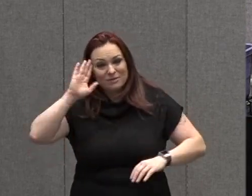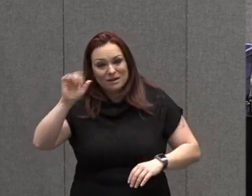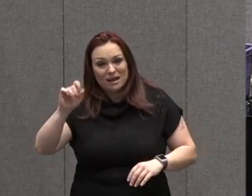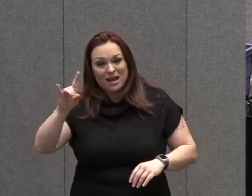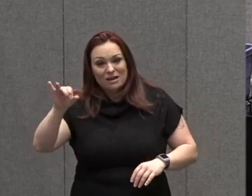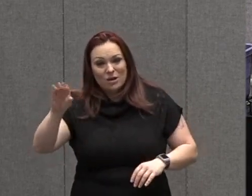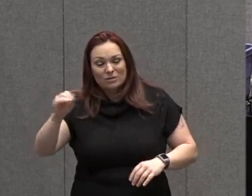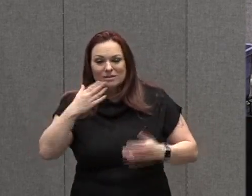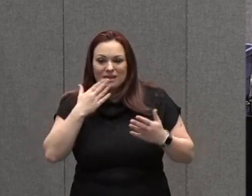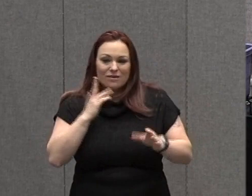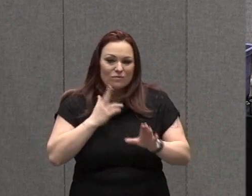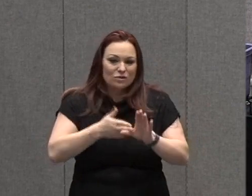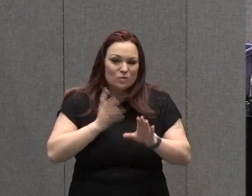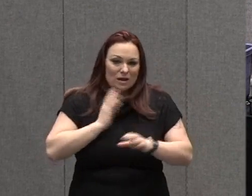Thank you for joining us today. Thank you.